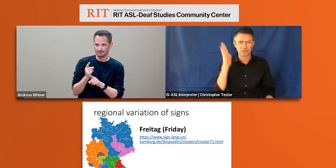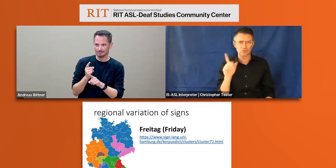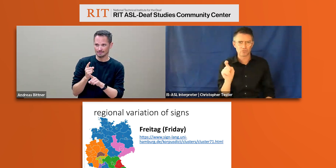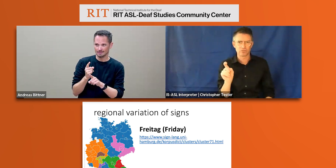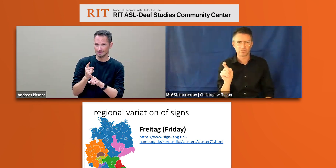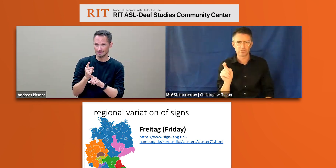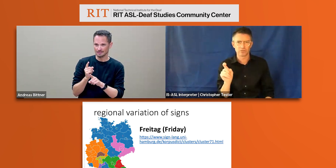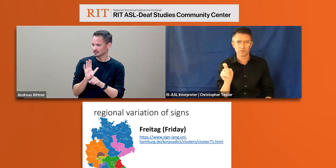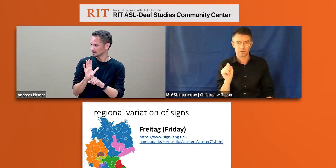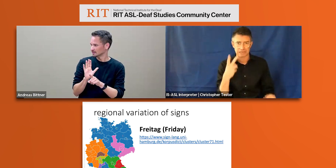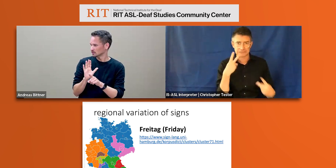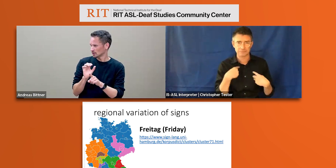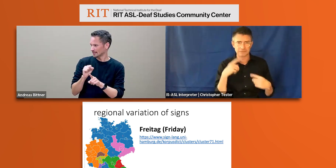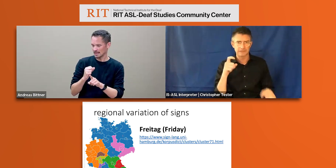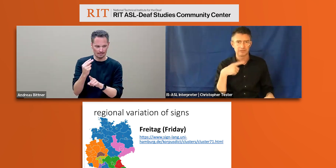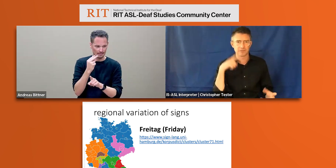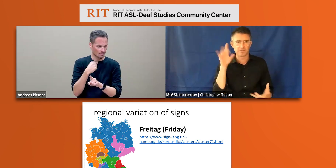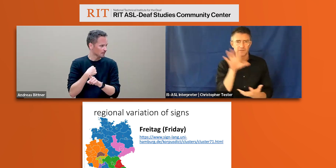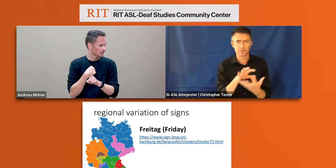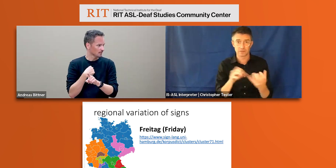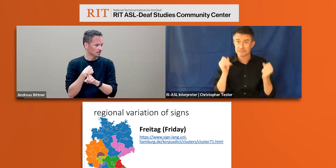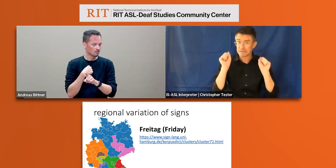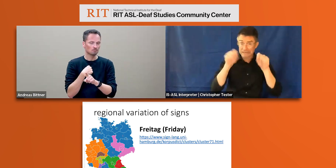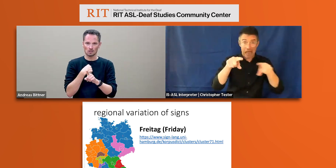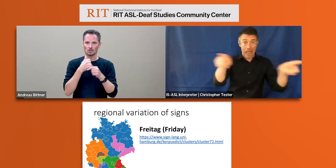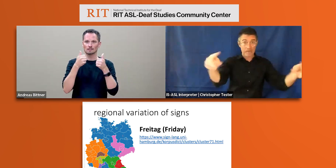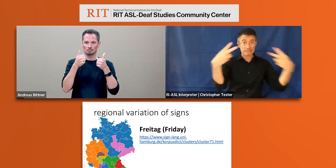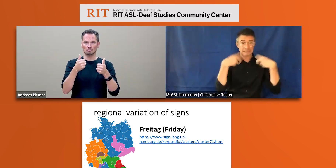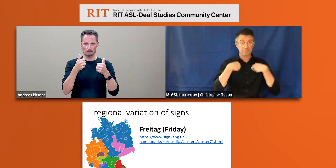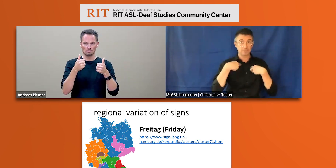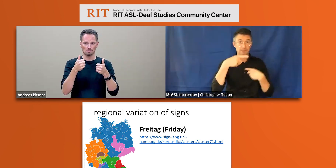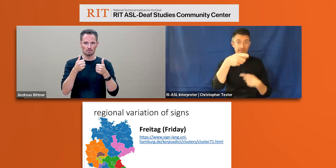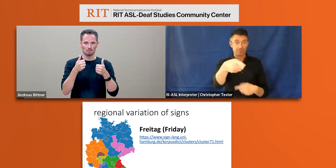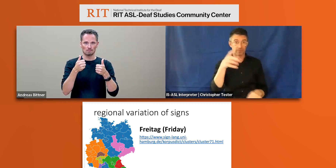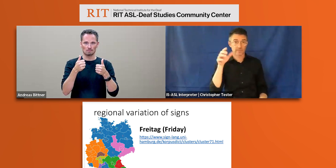Some people are saying that they can't see the presenter.